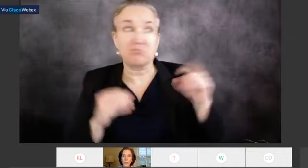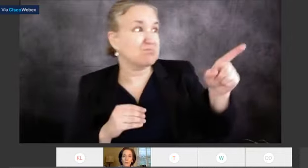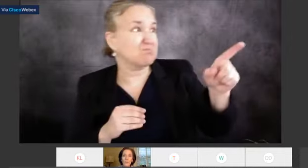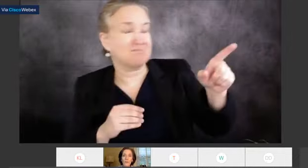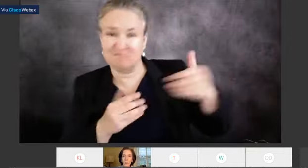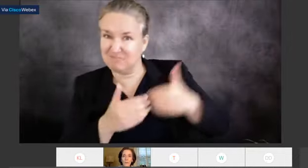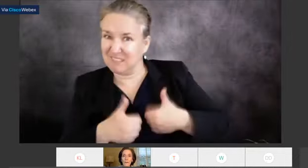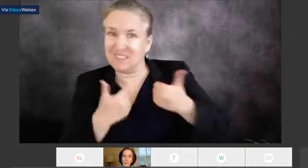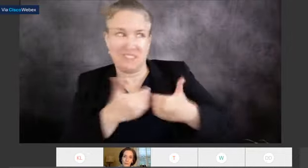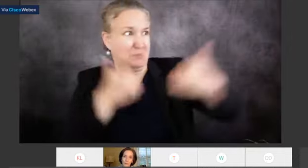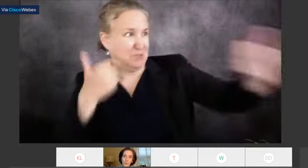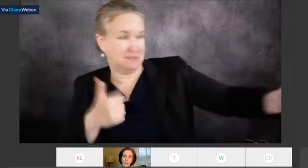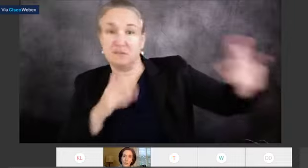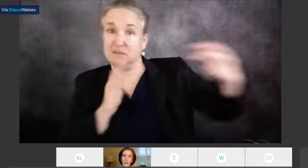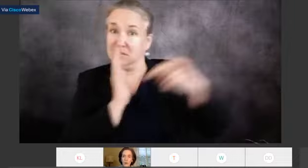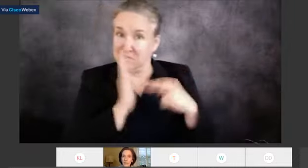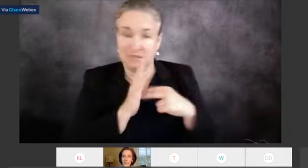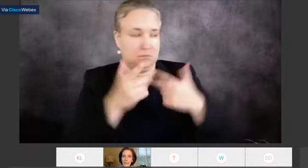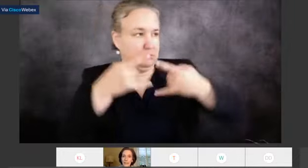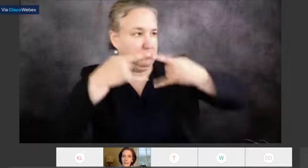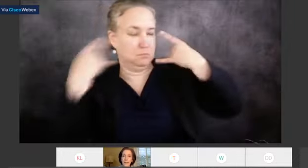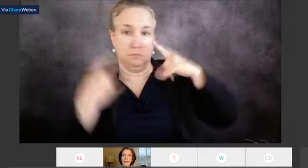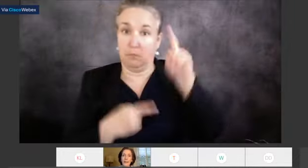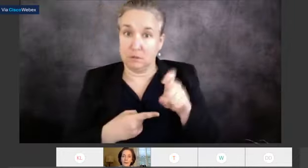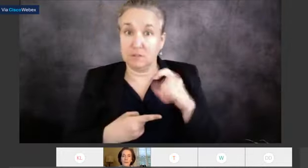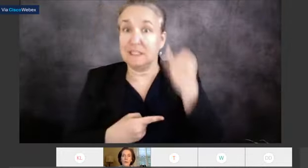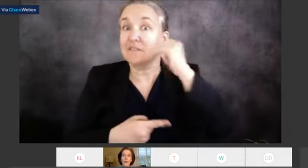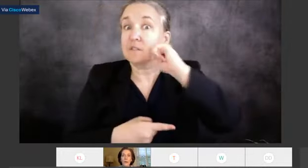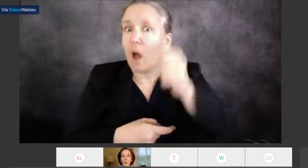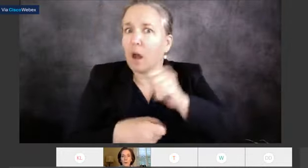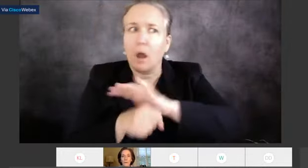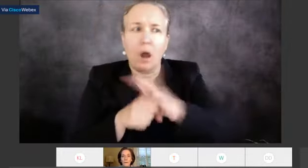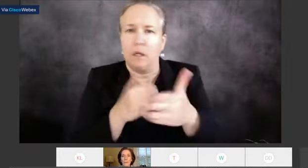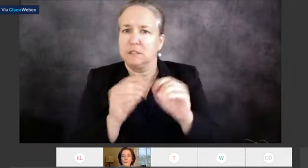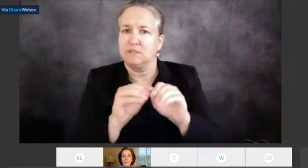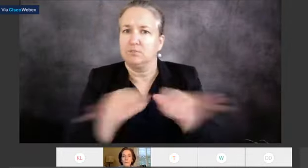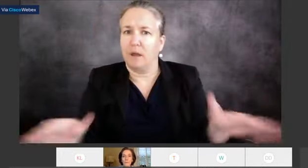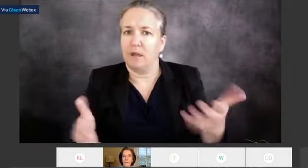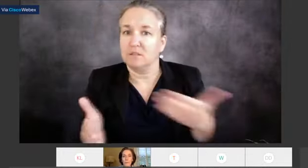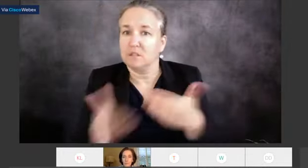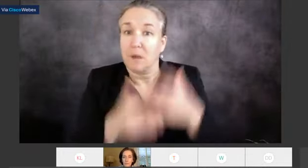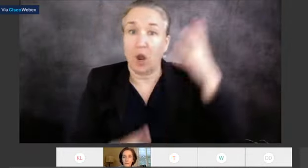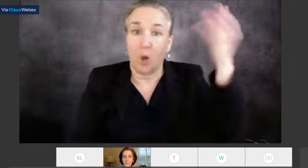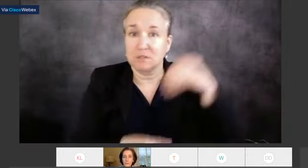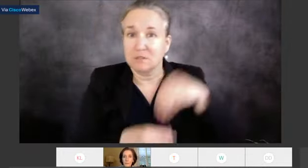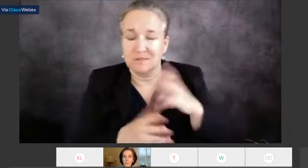increase the risk of transmission of covid19 even if you're outdoors [Reporter] but in those events the health department didn't go